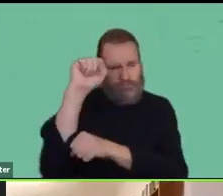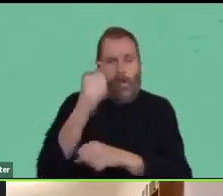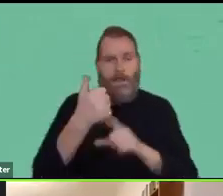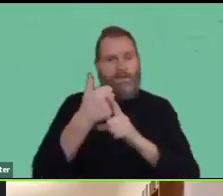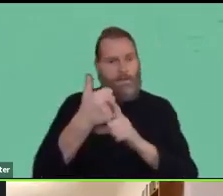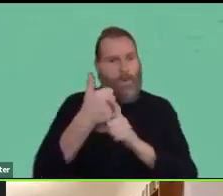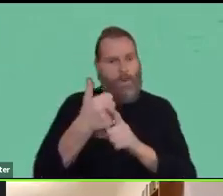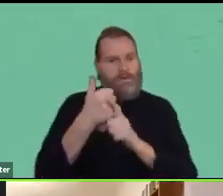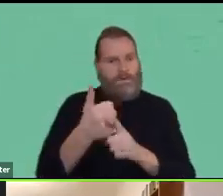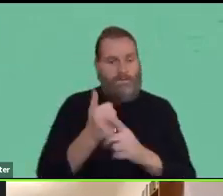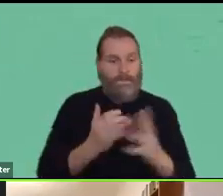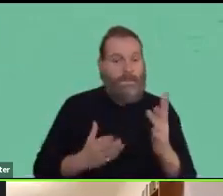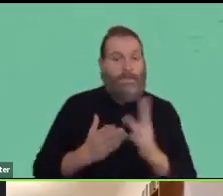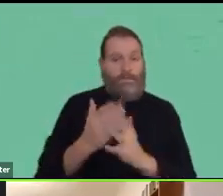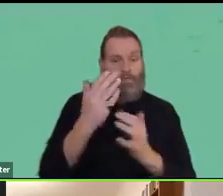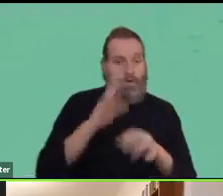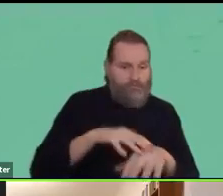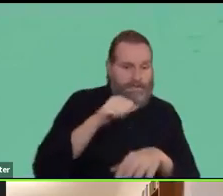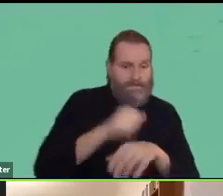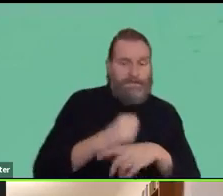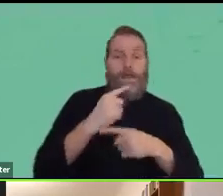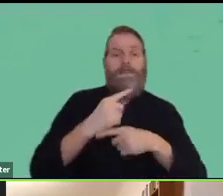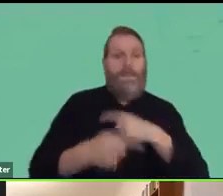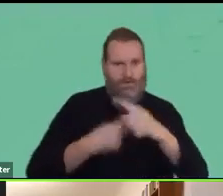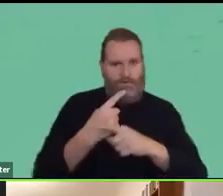and I hope we will be standing with council workers, teachers,